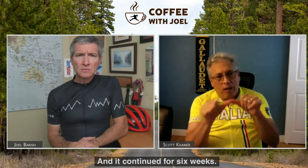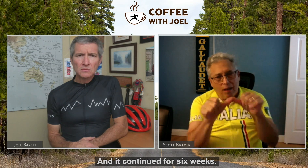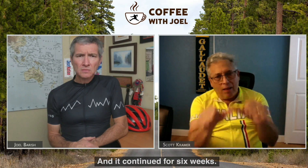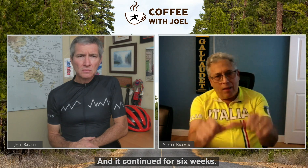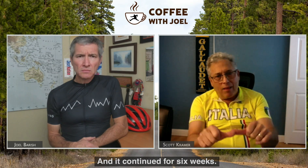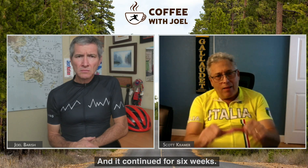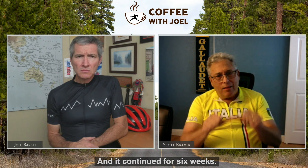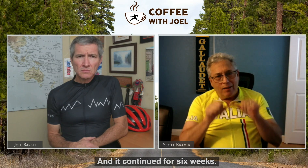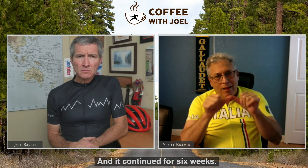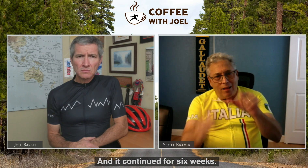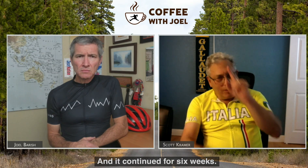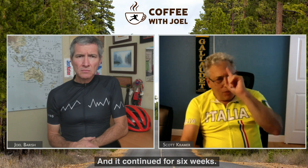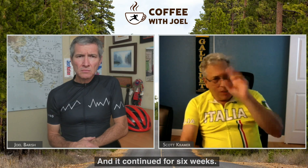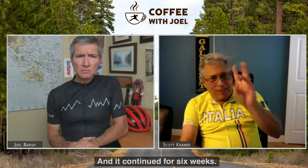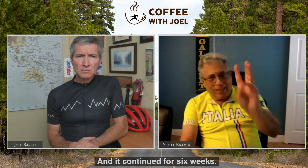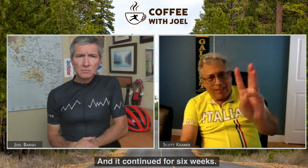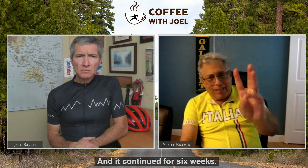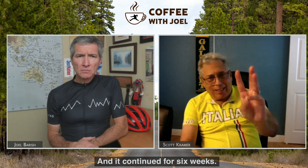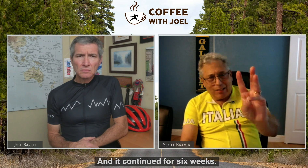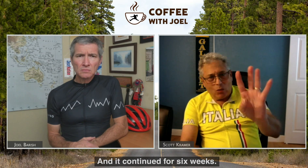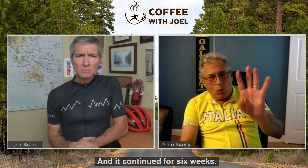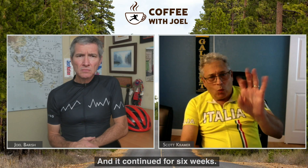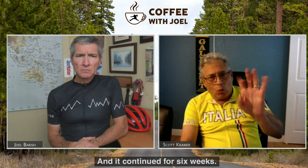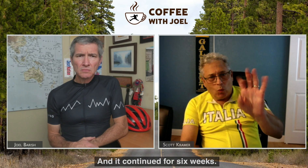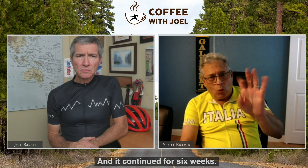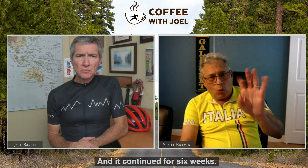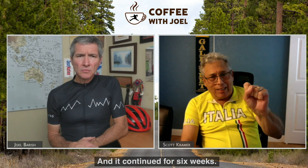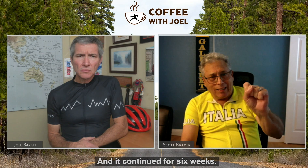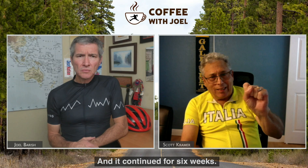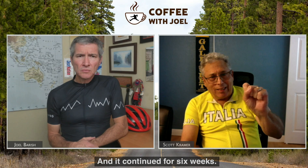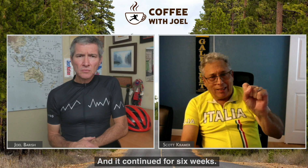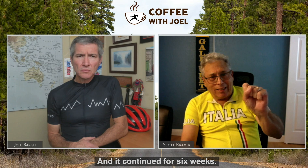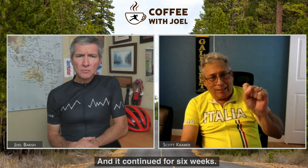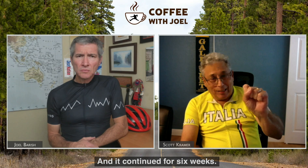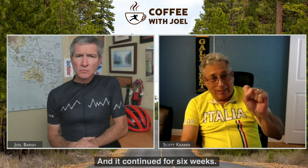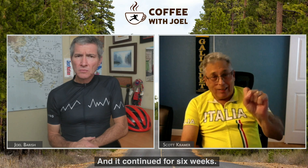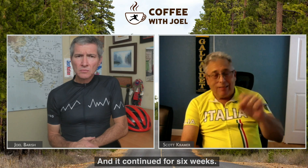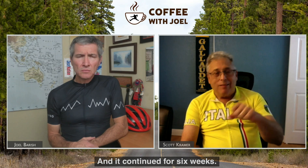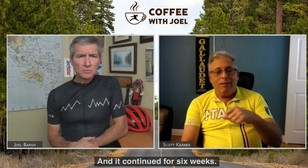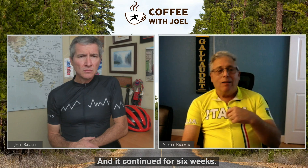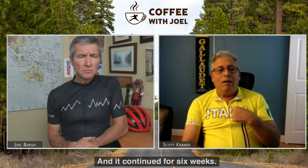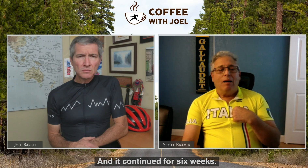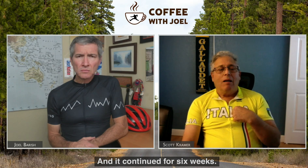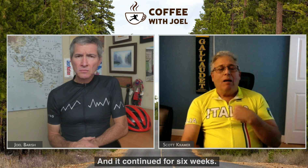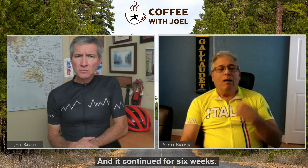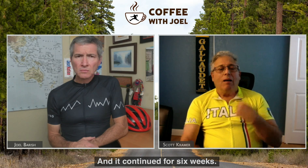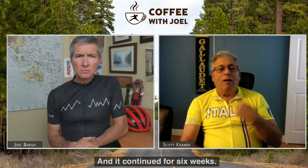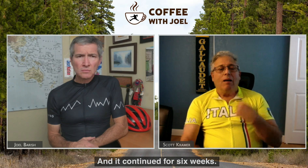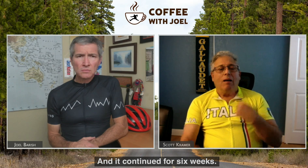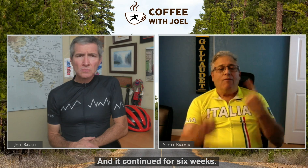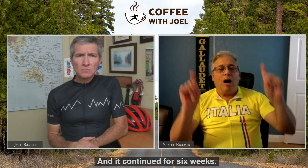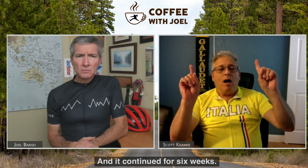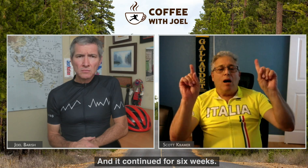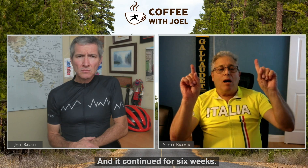And it continued for six weeks.